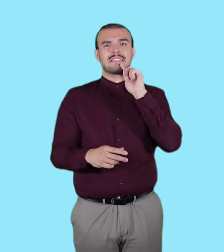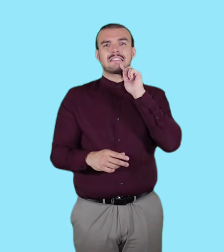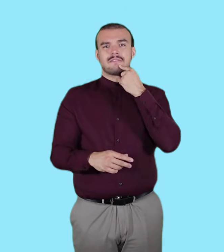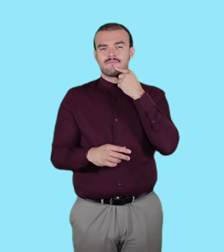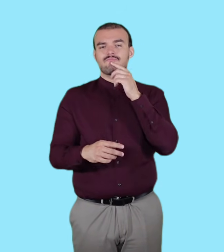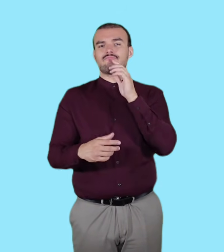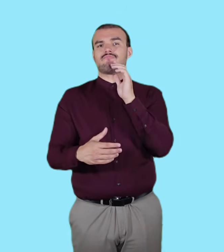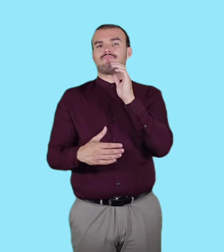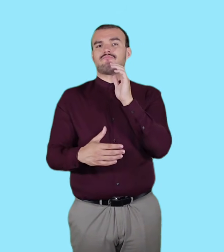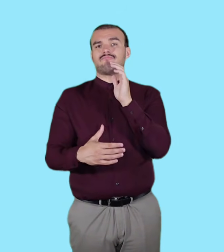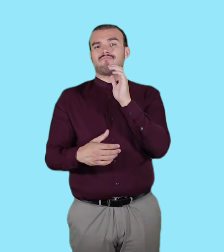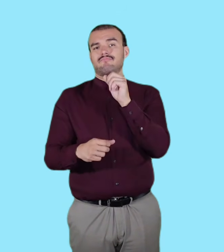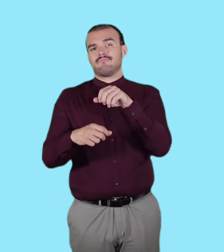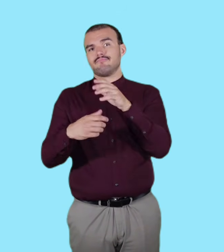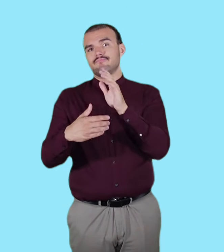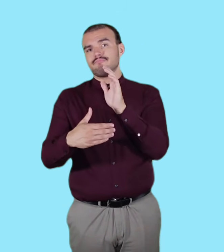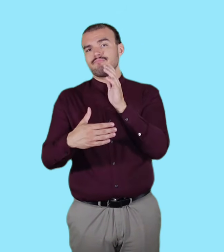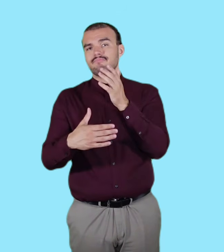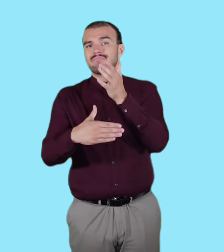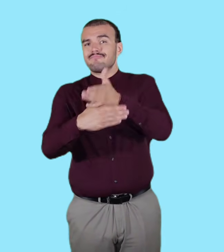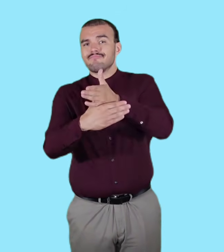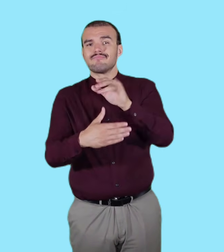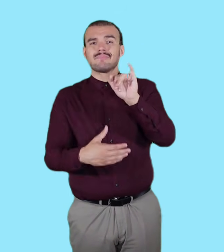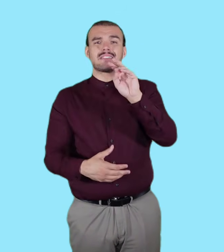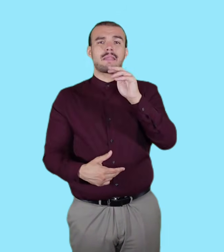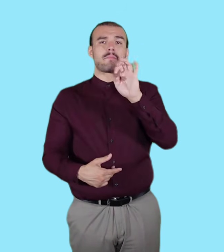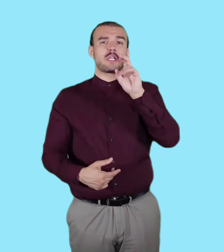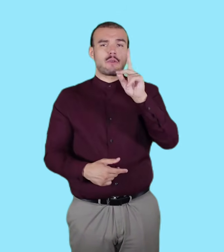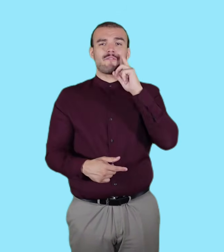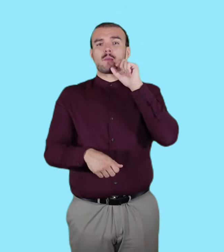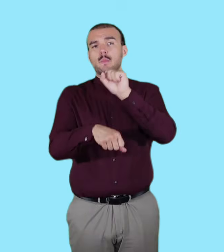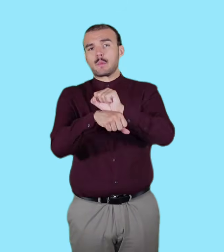from performing work, volunteering, or attending school.